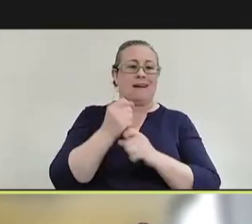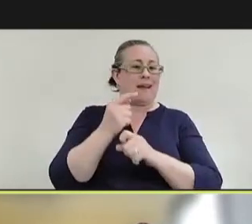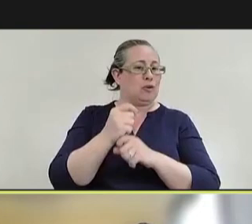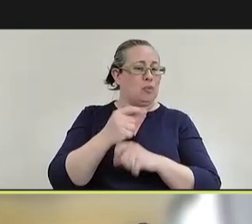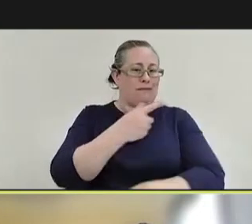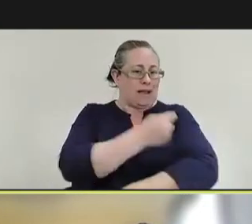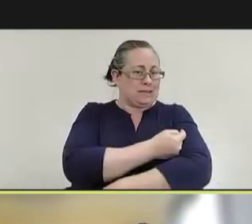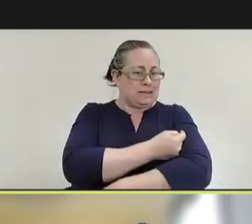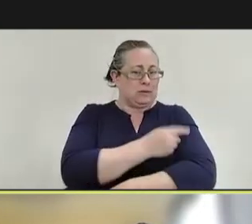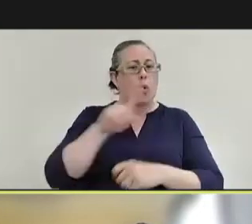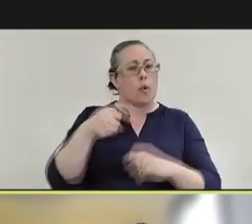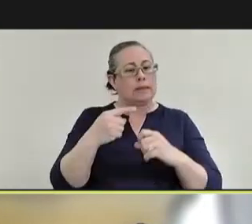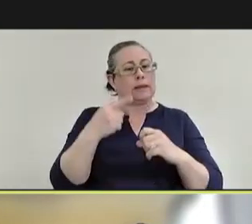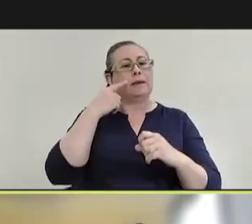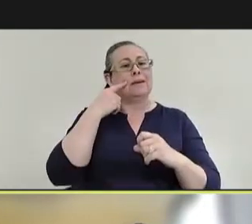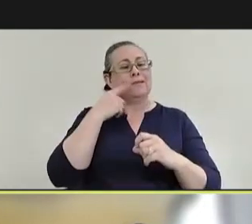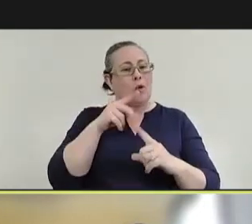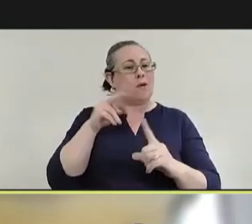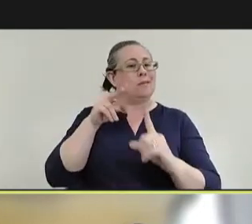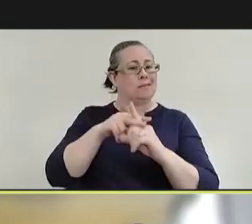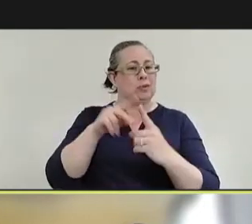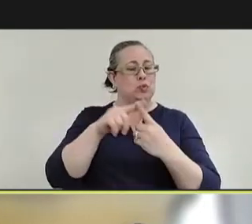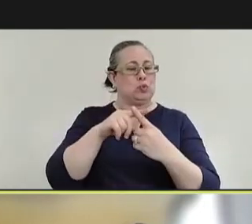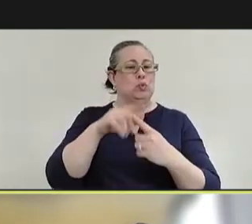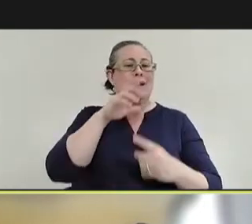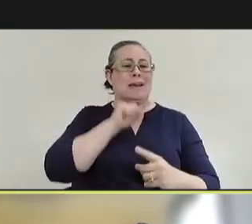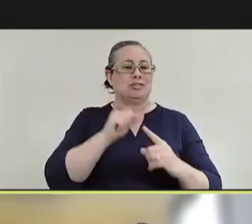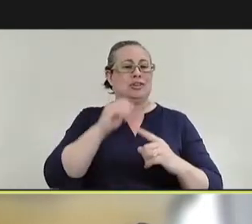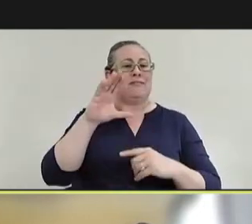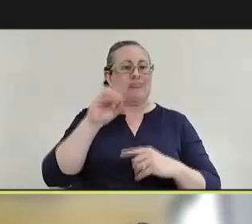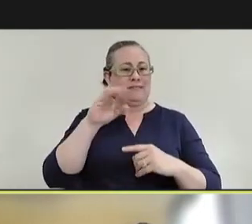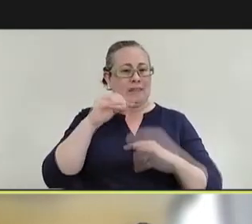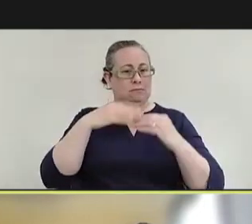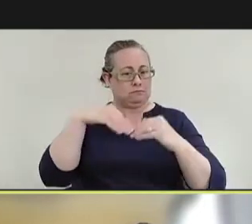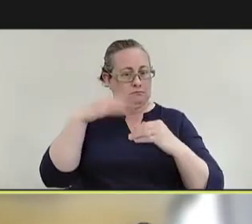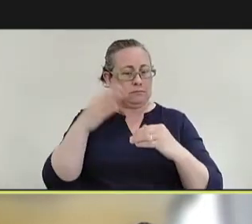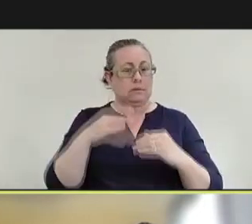for the 50 plus, And so when you look at this rate, it may look smaller than you've seen in